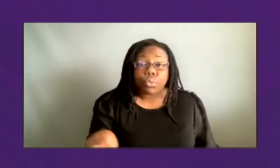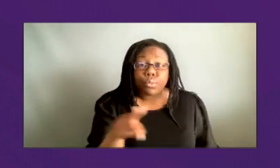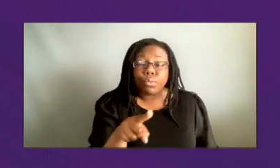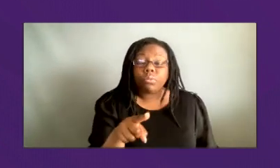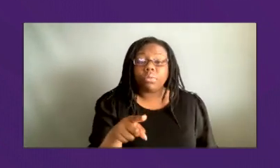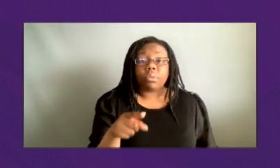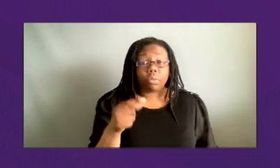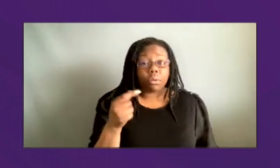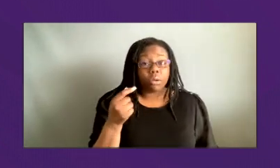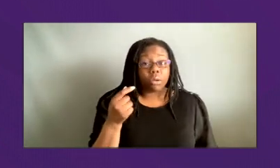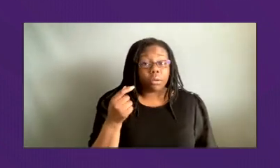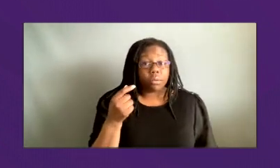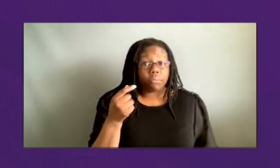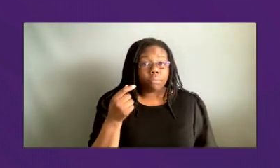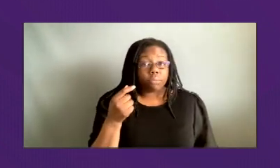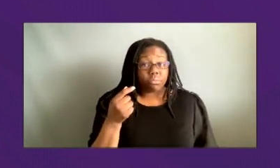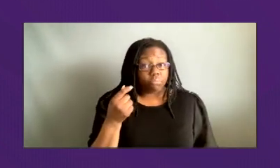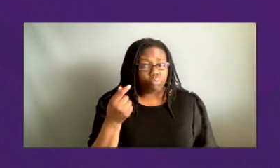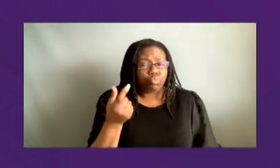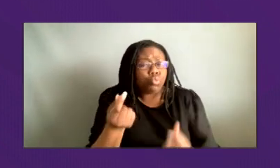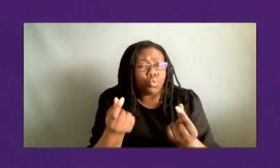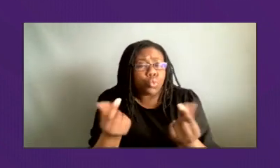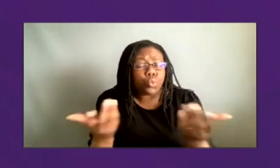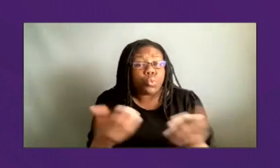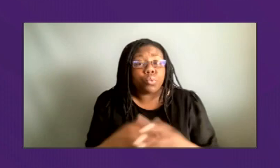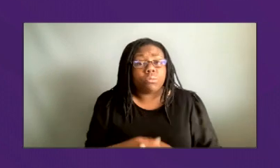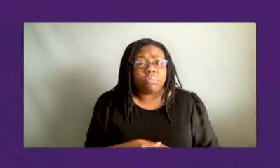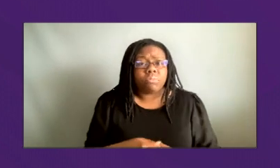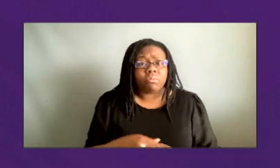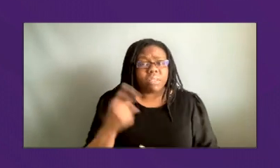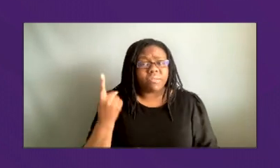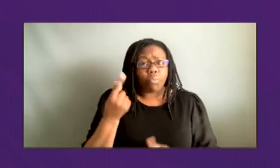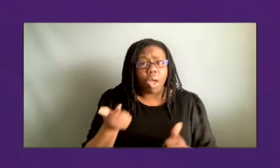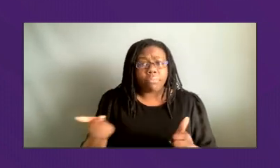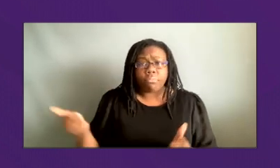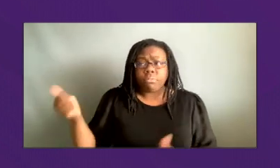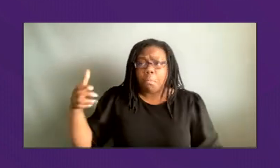If someone powerful told you you had to leave your home and move far away, what would you do?